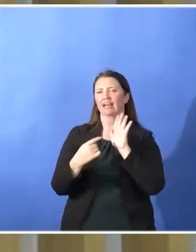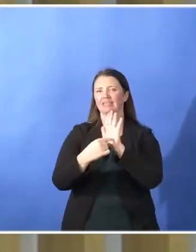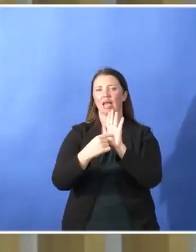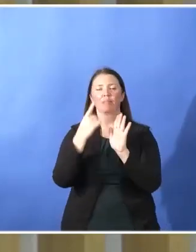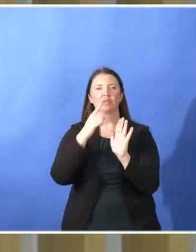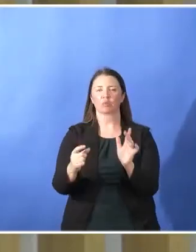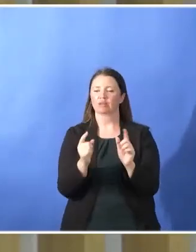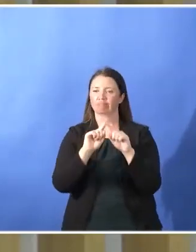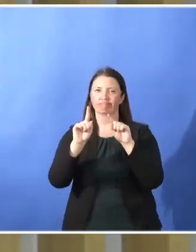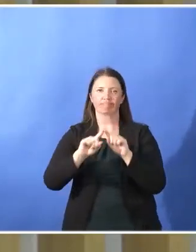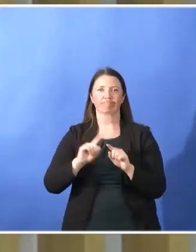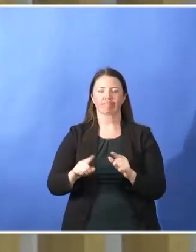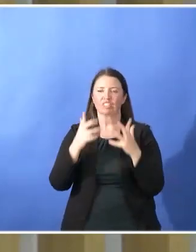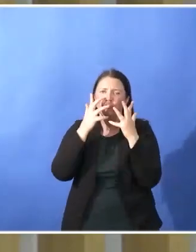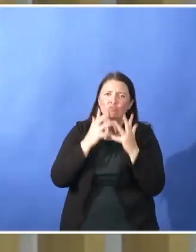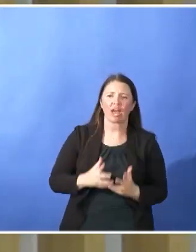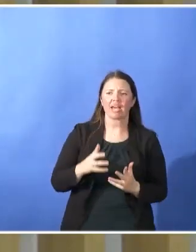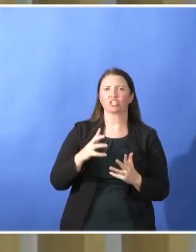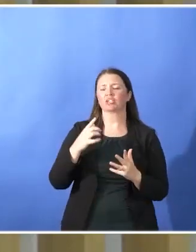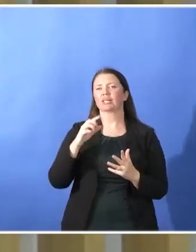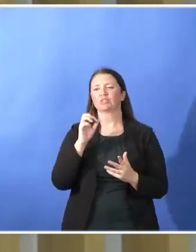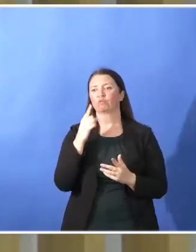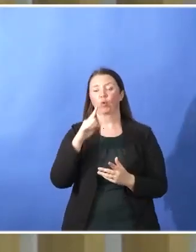HAVE WAITED TOO LONG BEFORE. EACH OF YOU MAY HAVE A